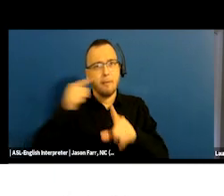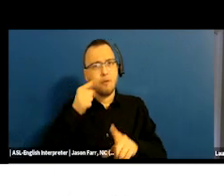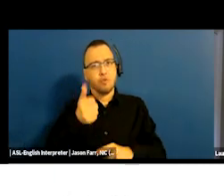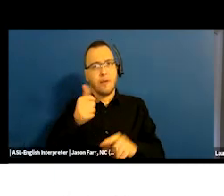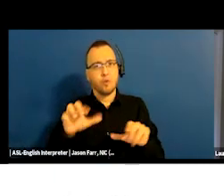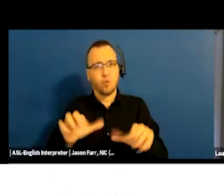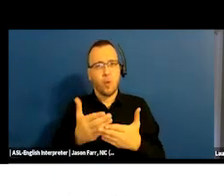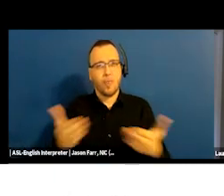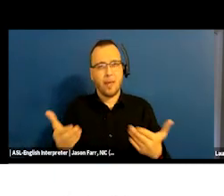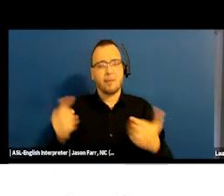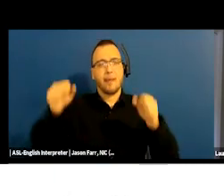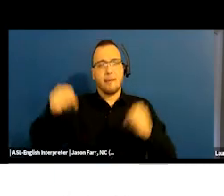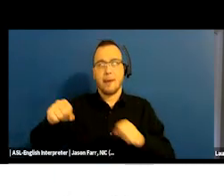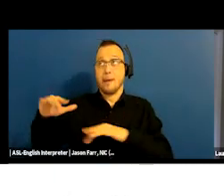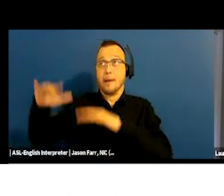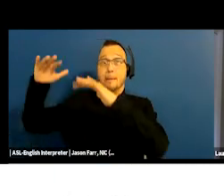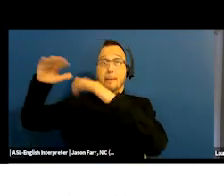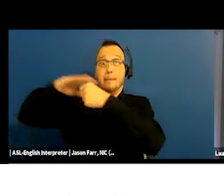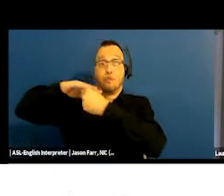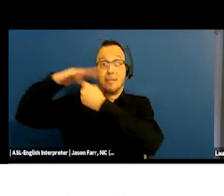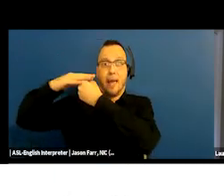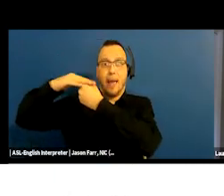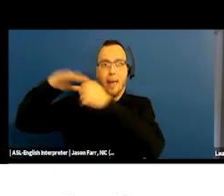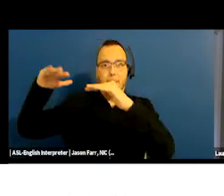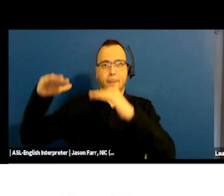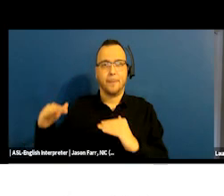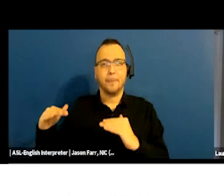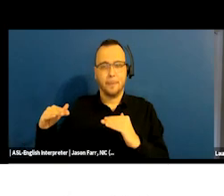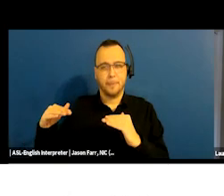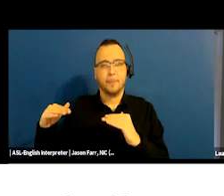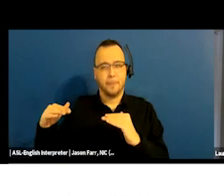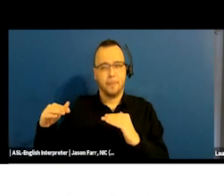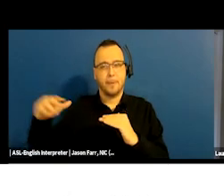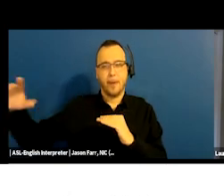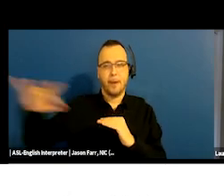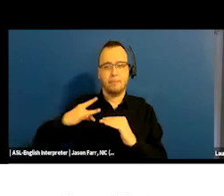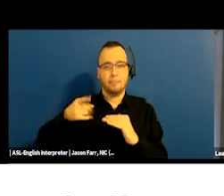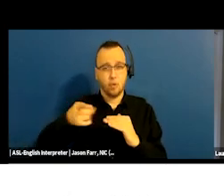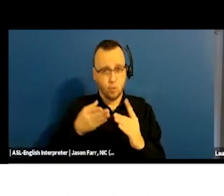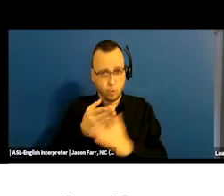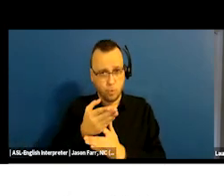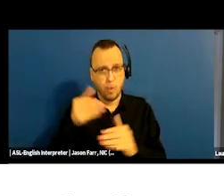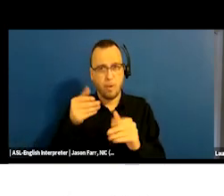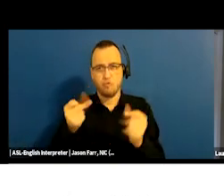all sorts of different kinds of opportunities. And some of what you can do is part of your workday. And so important again,